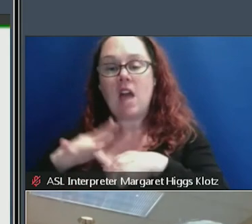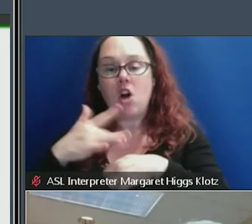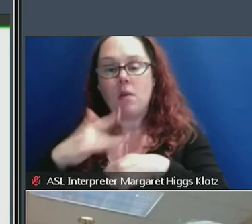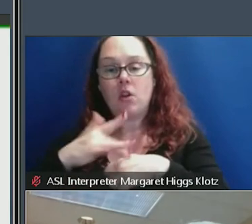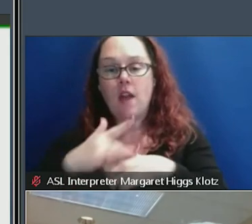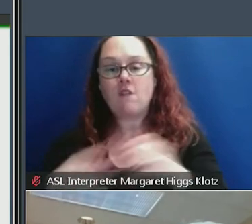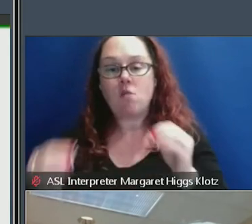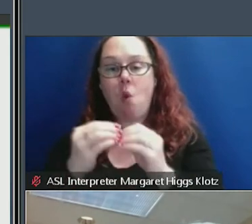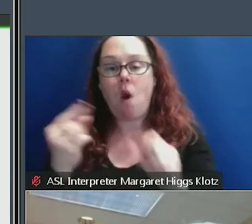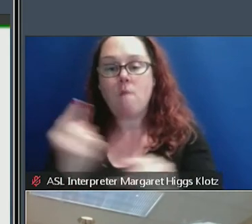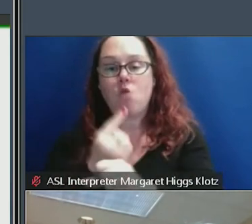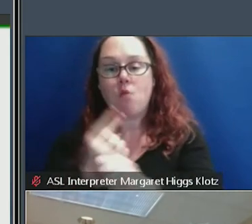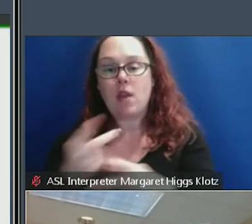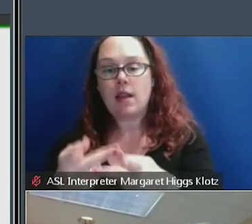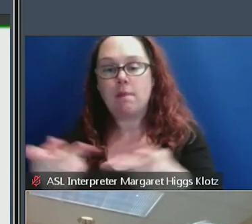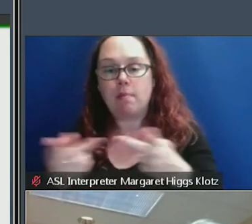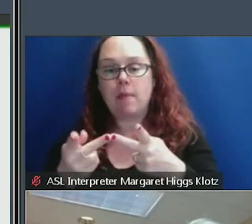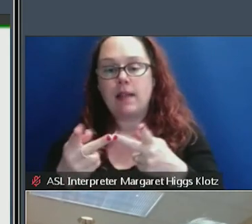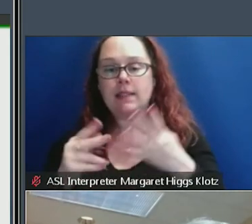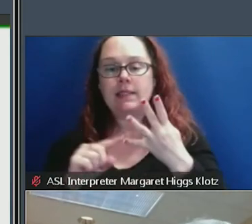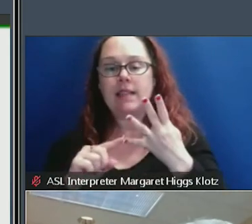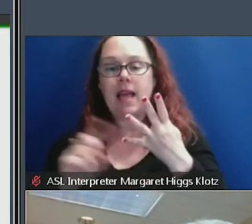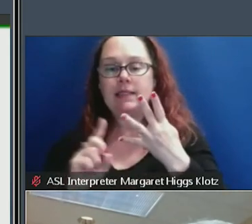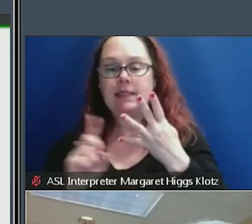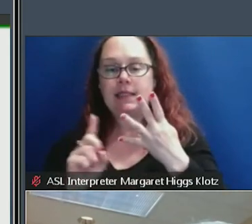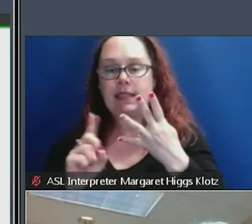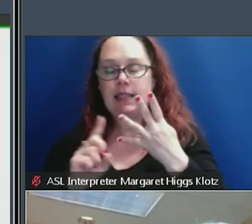sites and D the relative need for the facility.